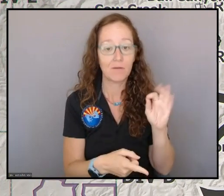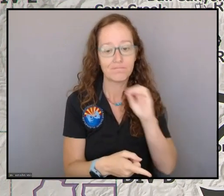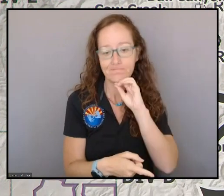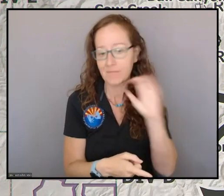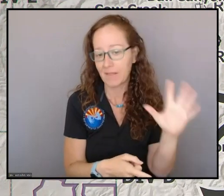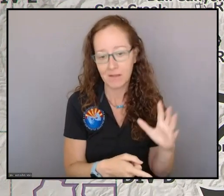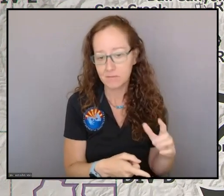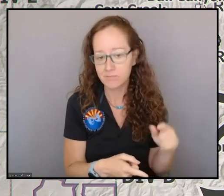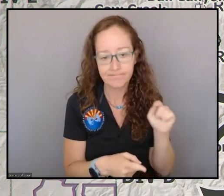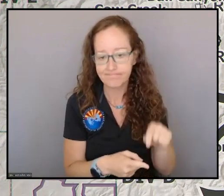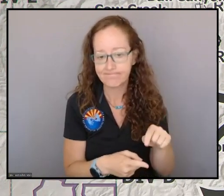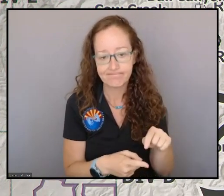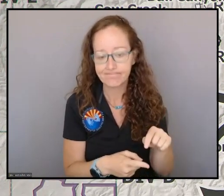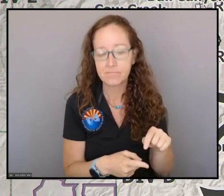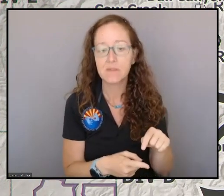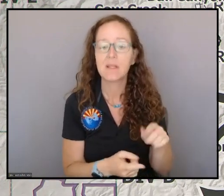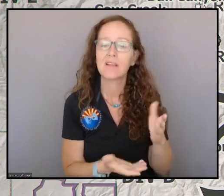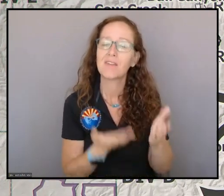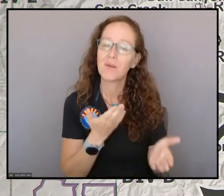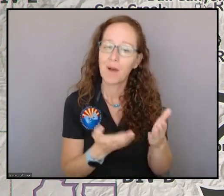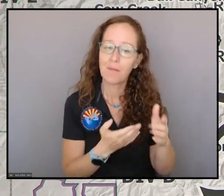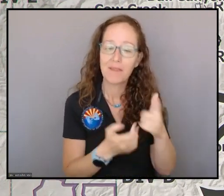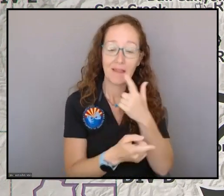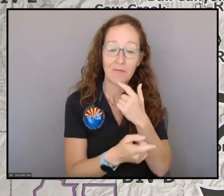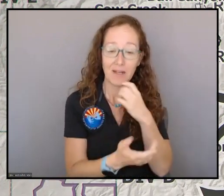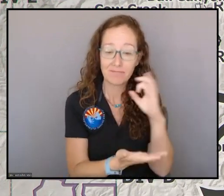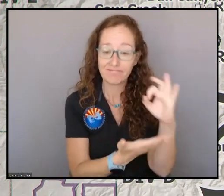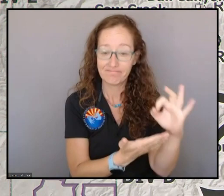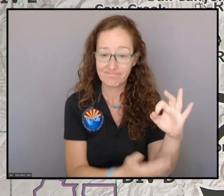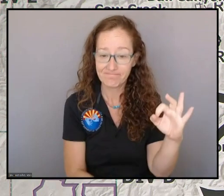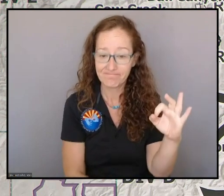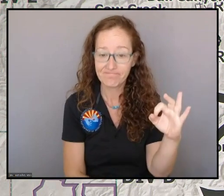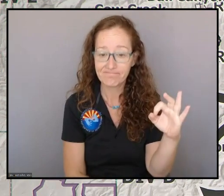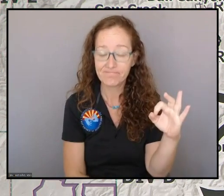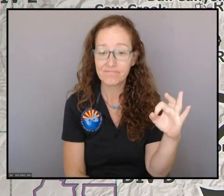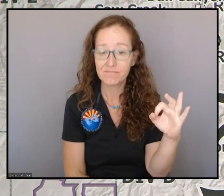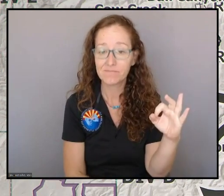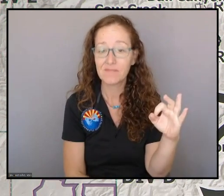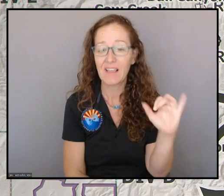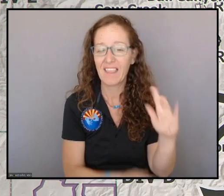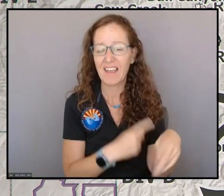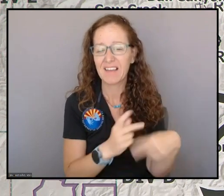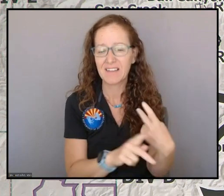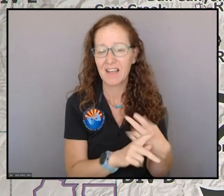some of these types of dots showing up on our infrared--